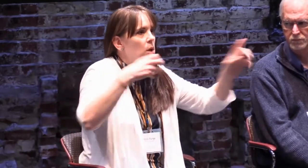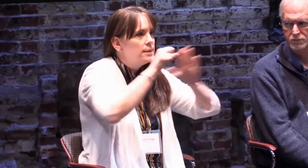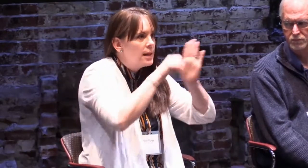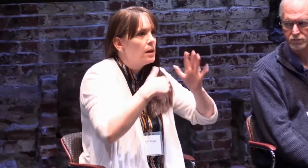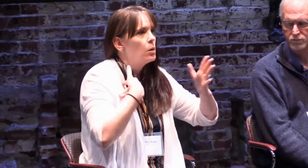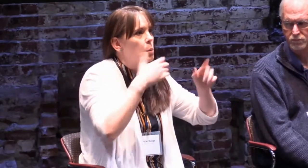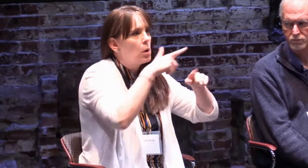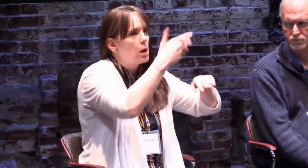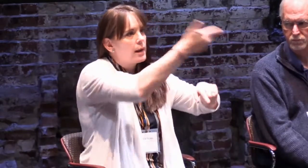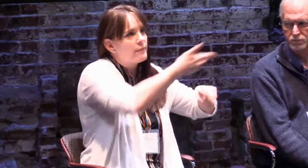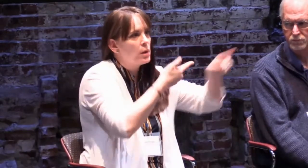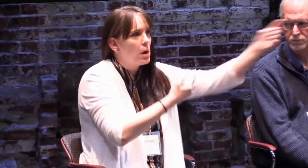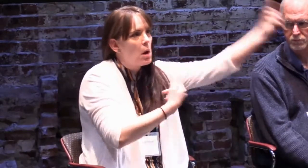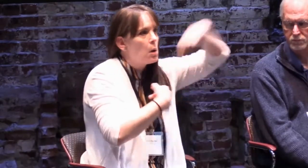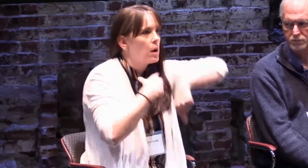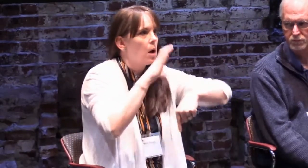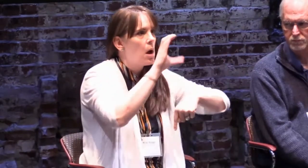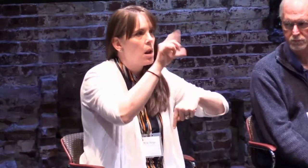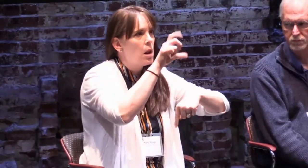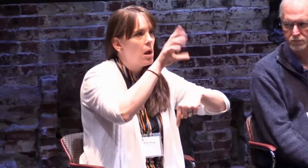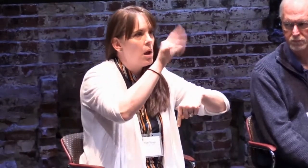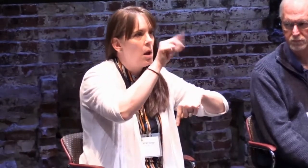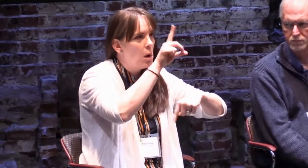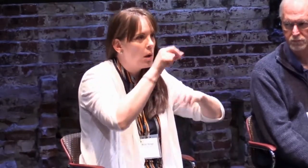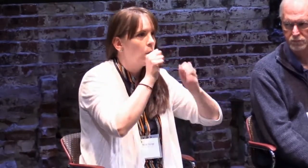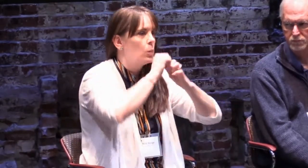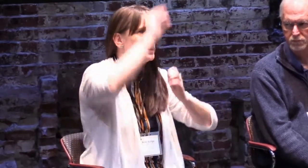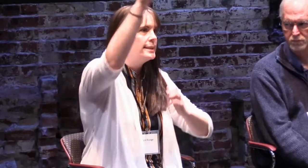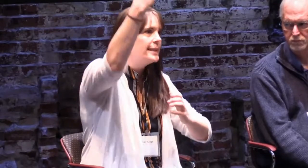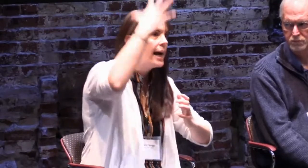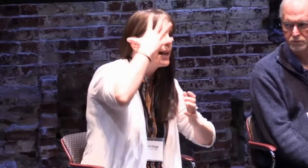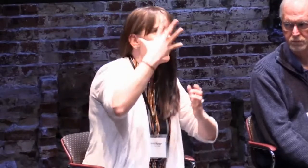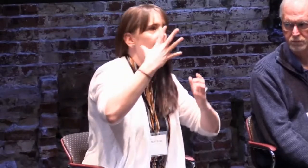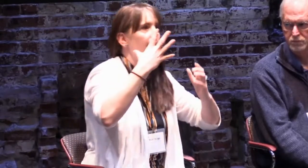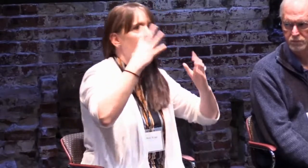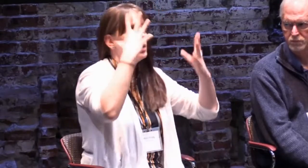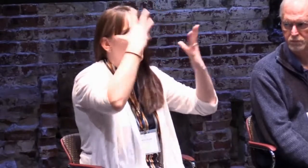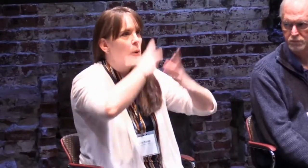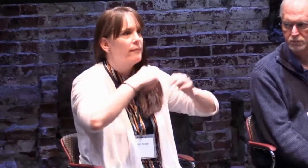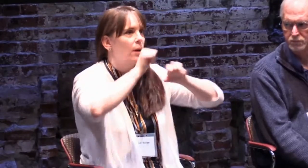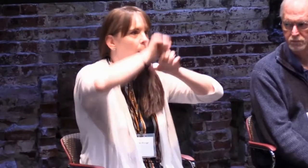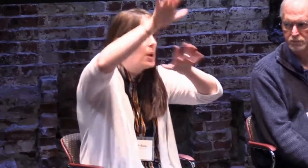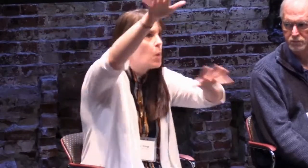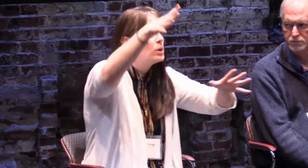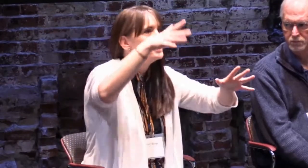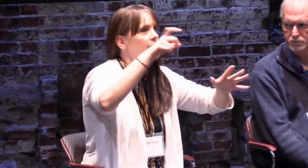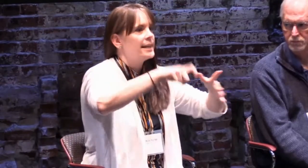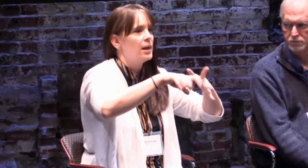who maybe have similar goals, but are isolated by state, and who's going to have the resource to come